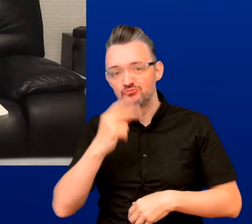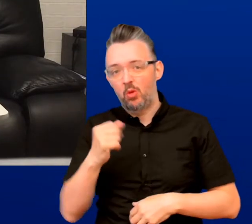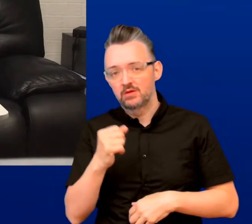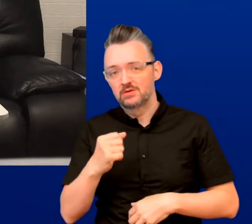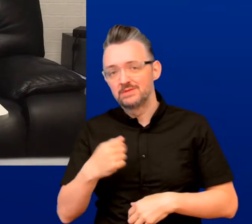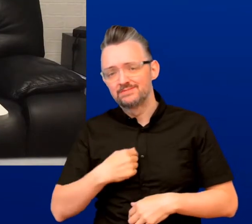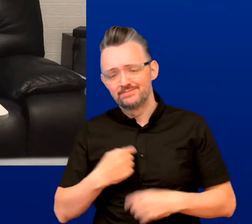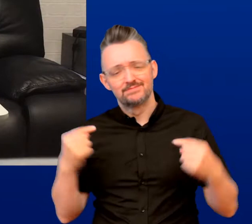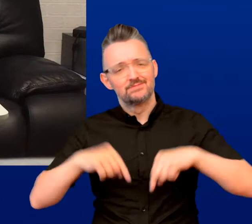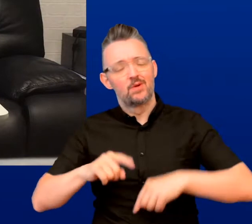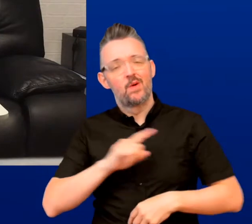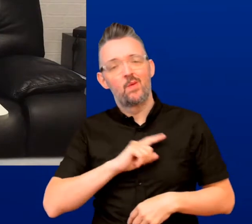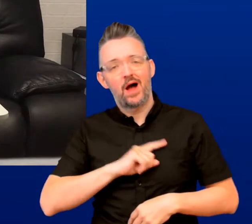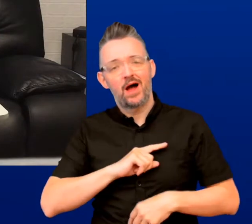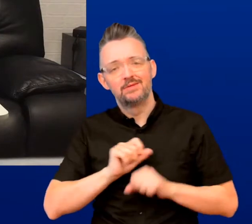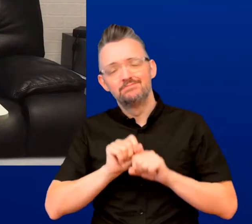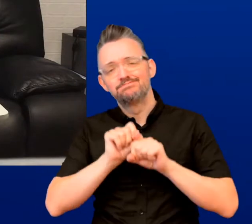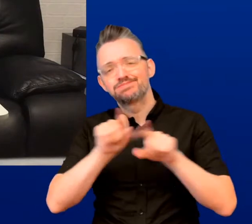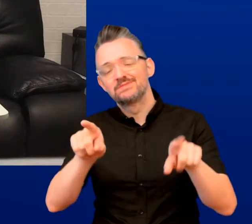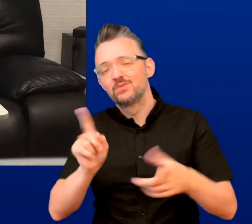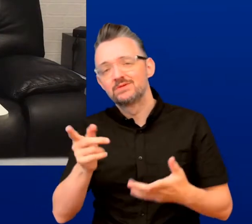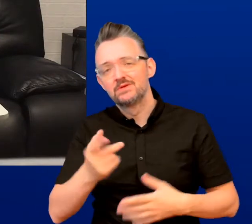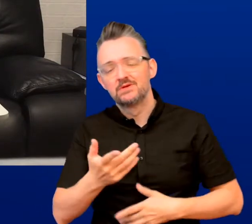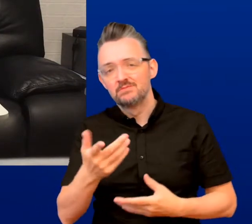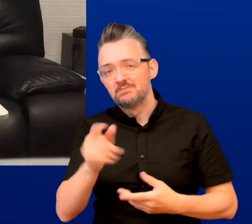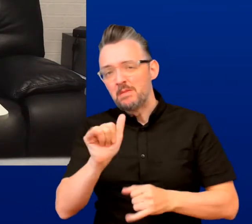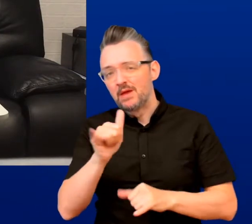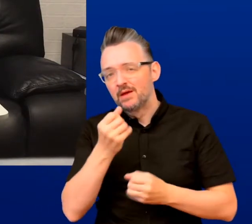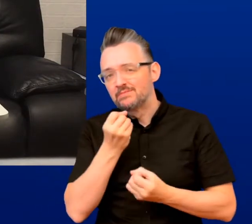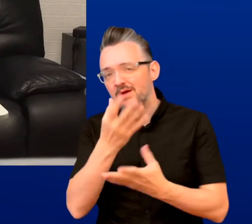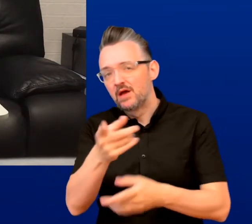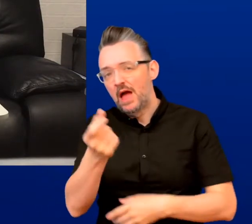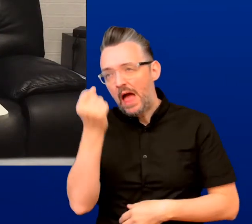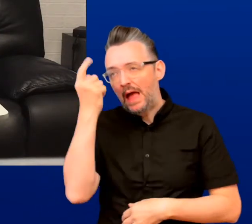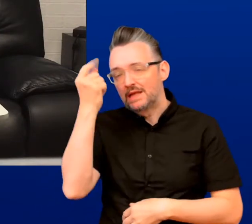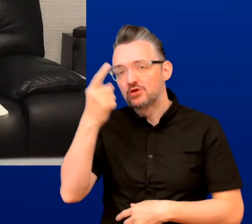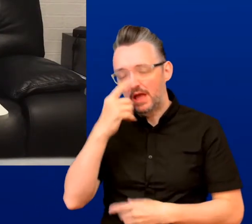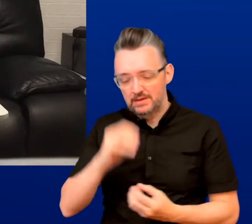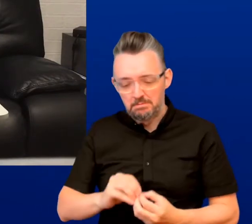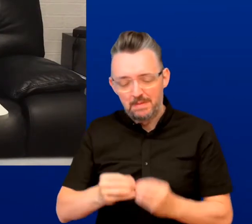some ideas for making gifts for your loved ones. Friends Birthdays,